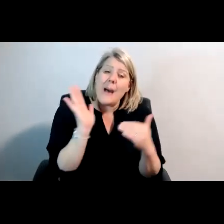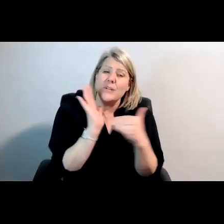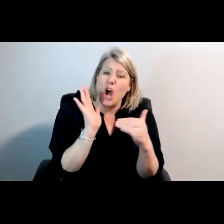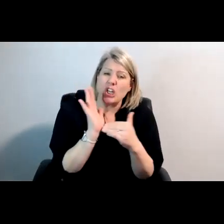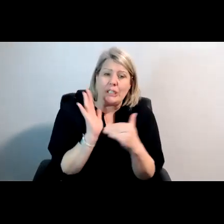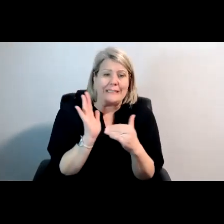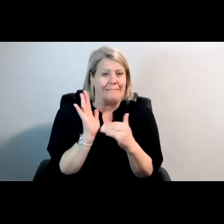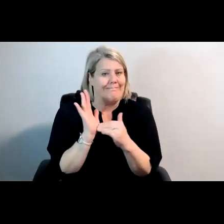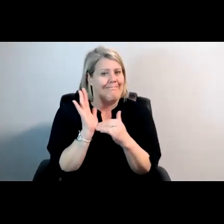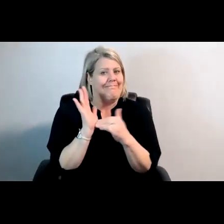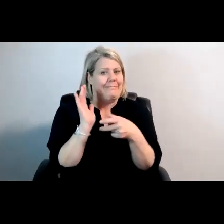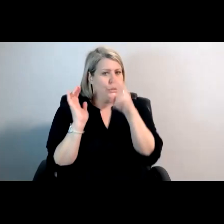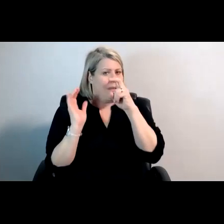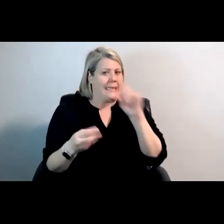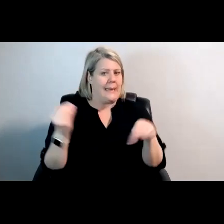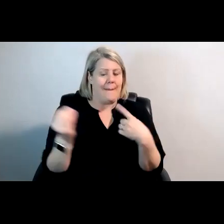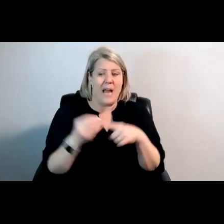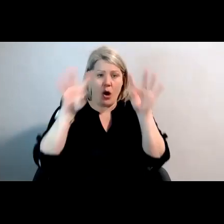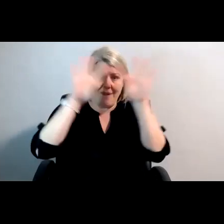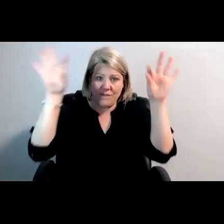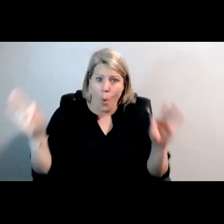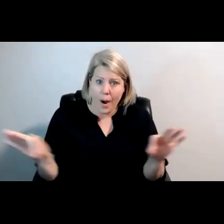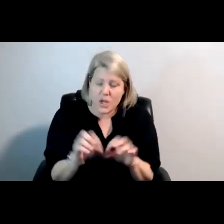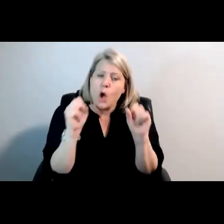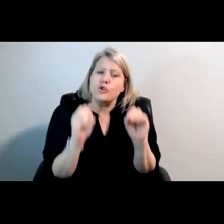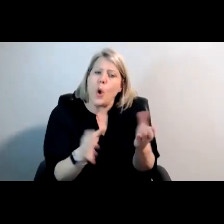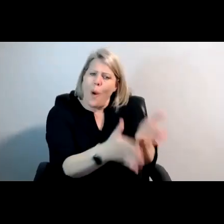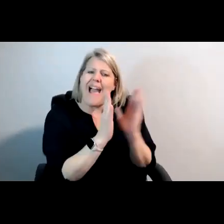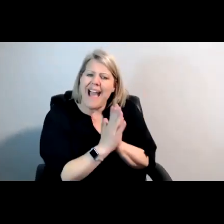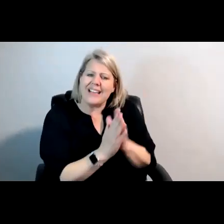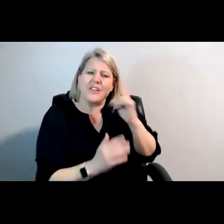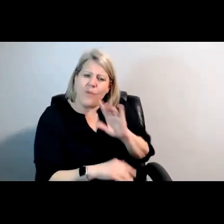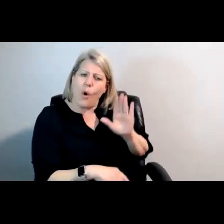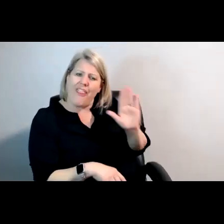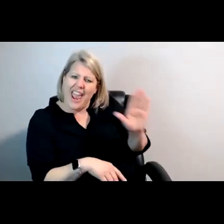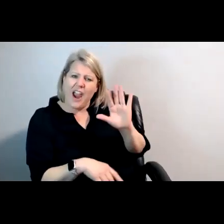about the forms that they have and use. So just ask them for their FERPA form and HIPAA form,